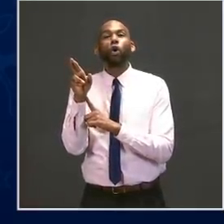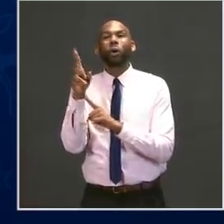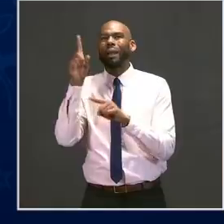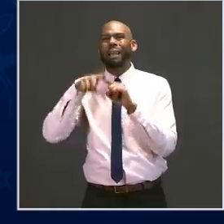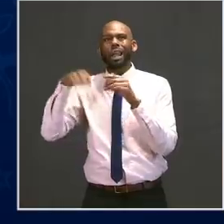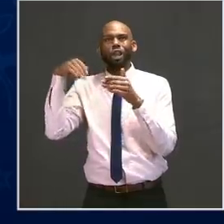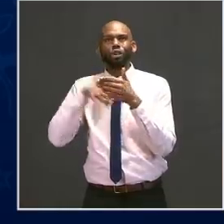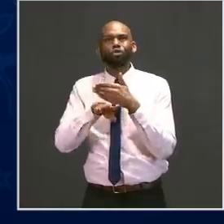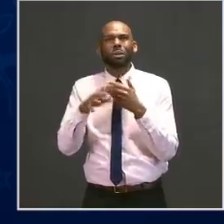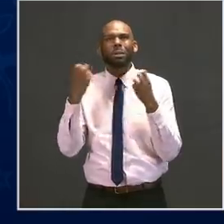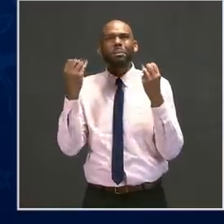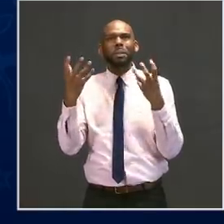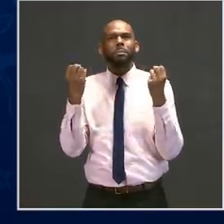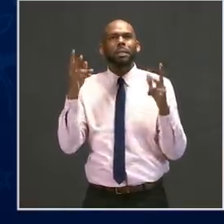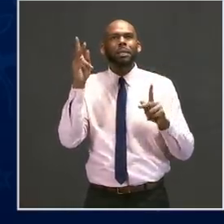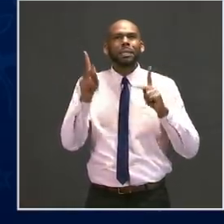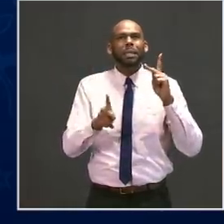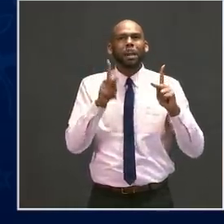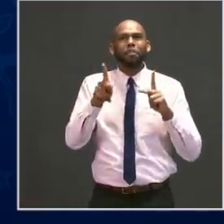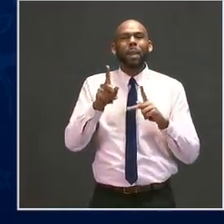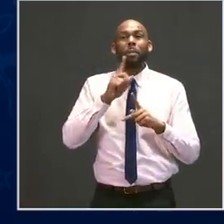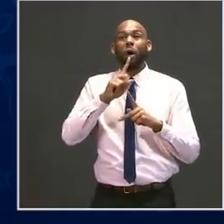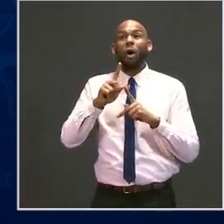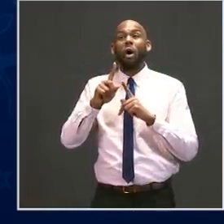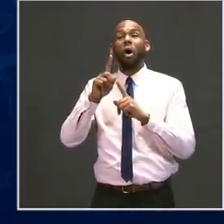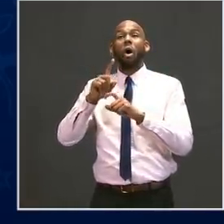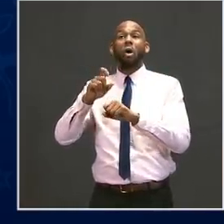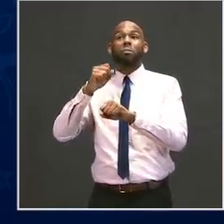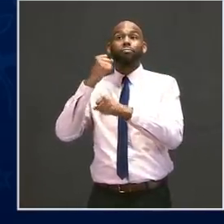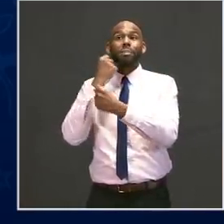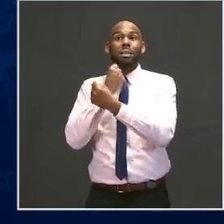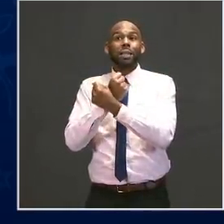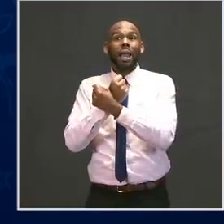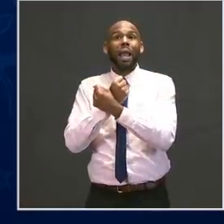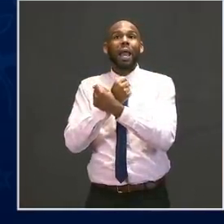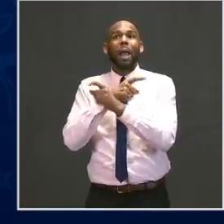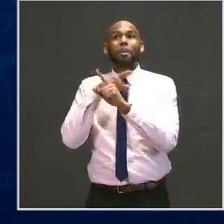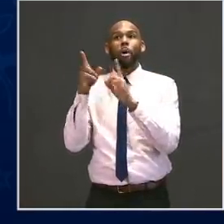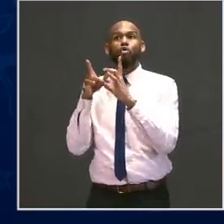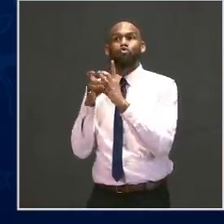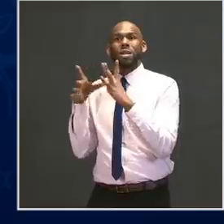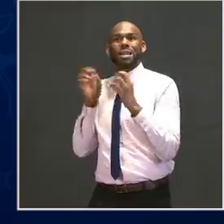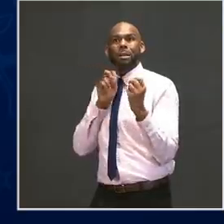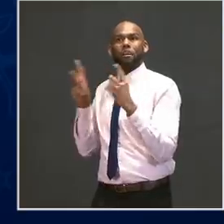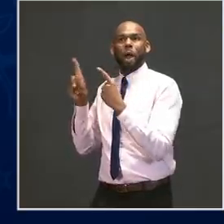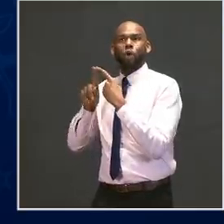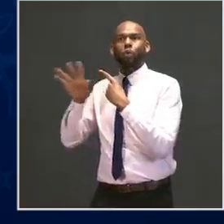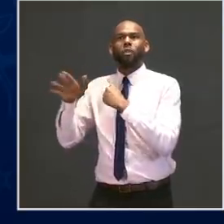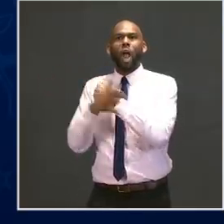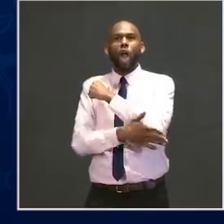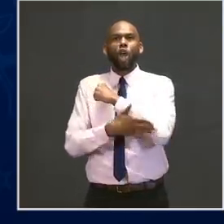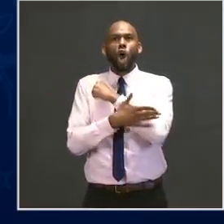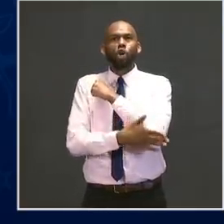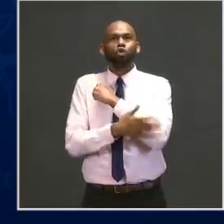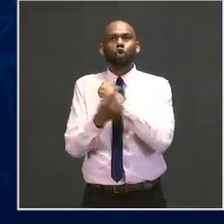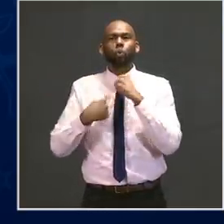being not only detained, but released into the interior of the country then. And they have been reporting on this for about two weeks now,